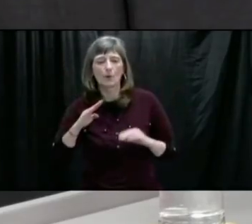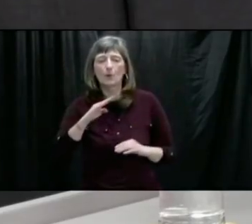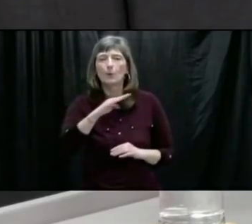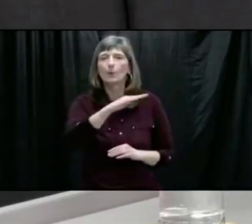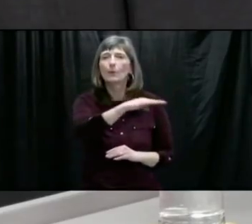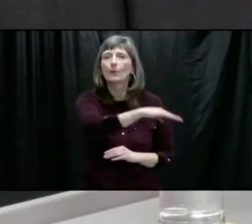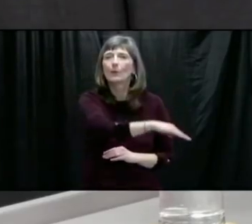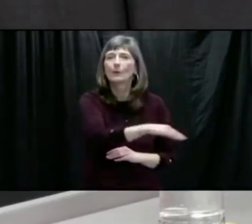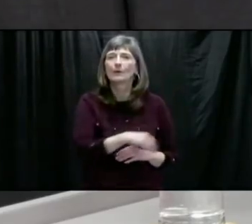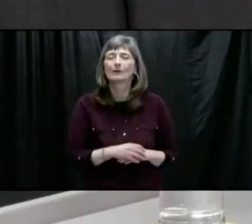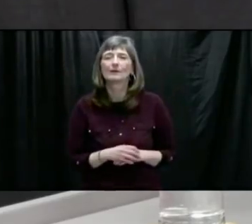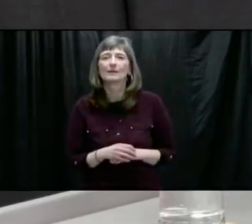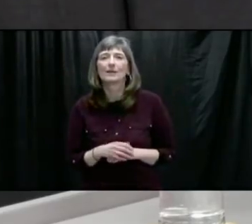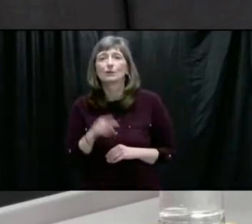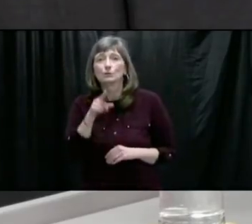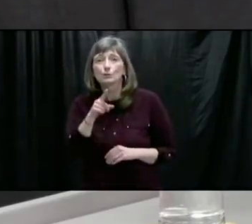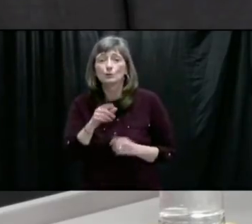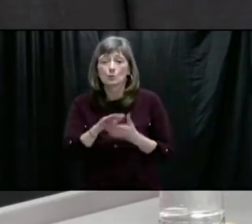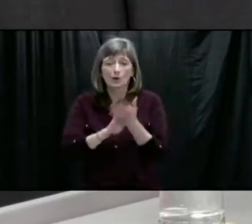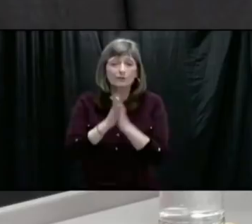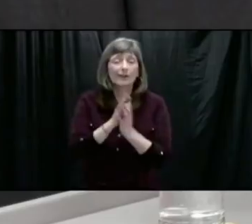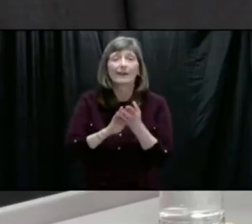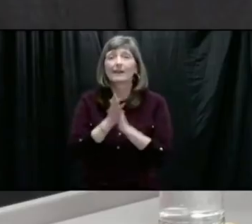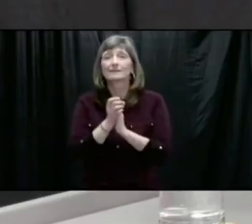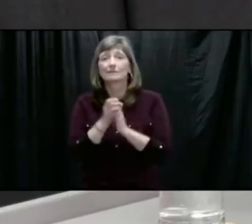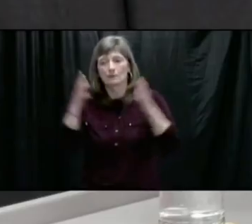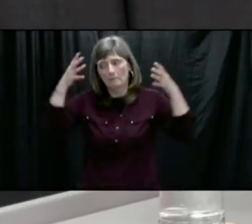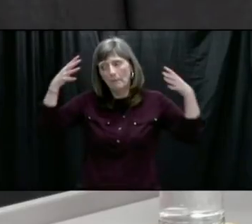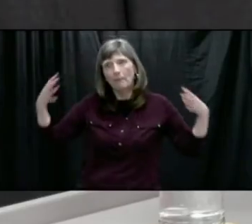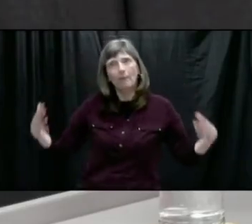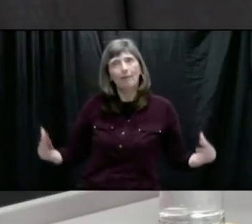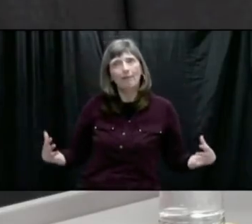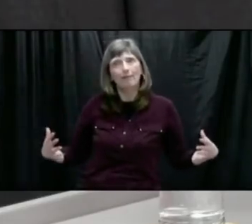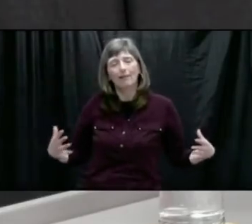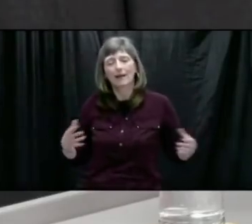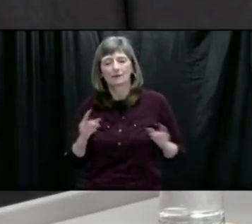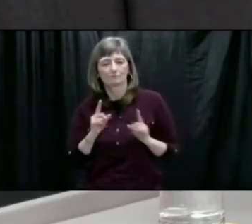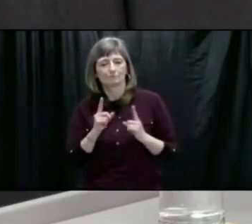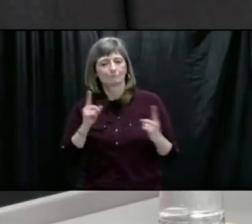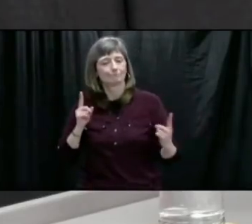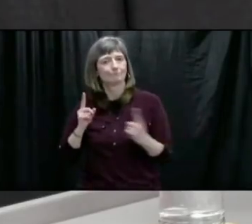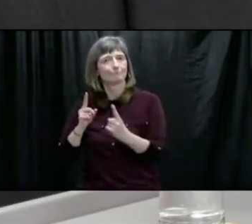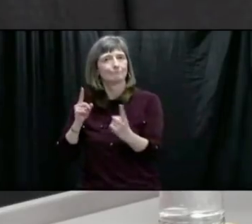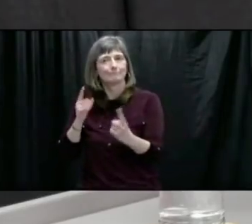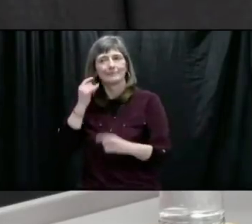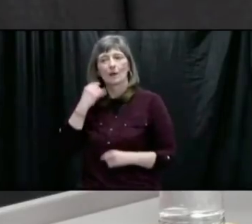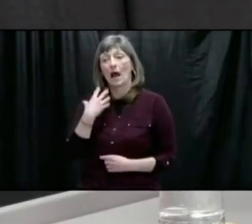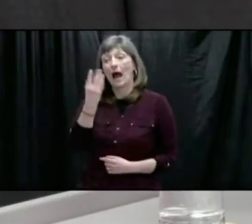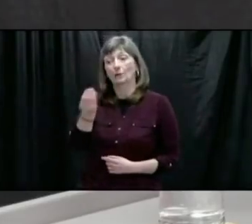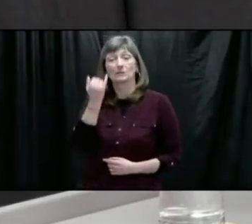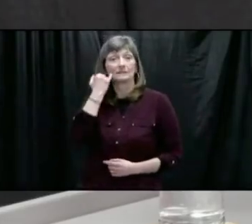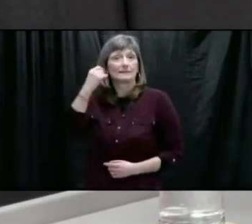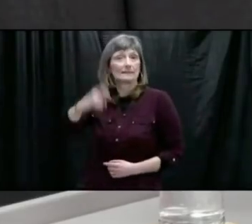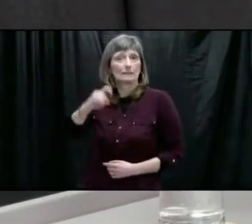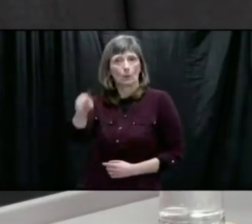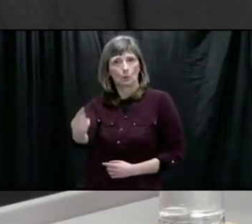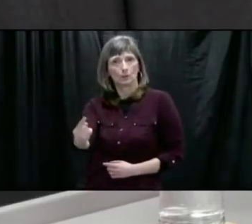YOUR EFFORTS. BY STAYING IN YOUR BUBBLE, PHYSICAL DISTANCING, WASHING YOUR HANDS AND GOING OUT ONLY